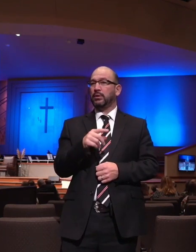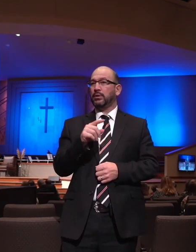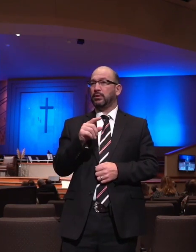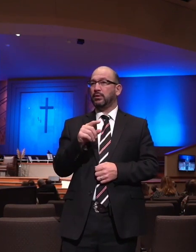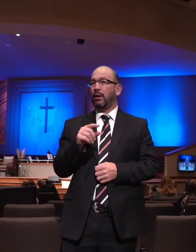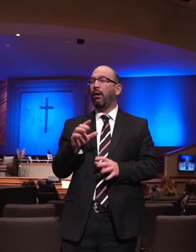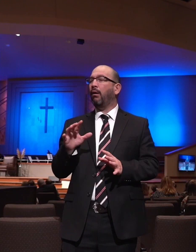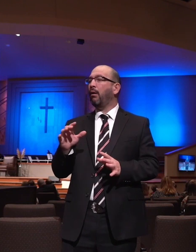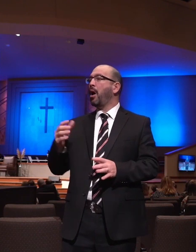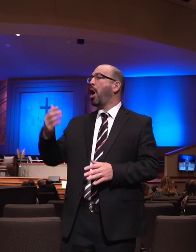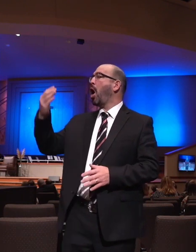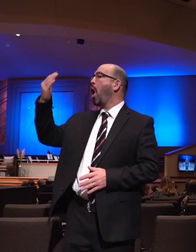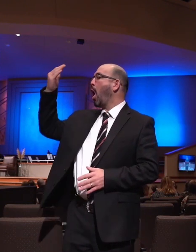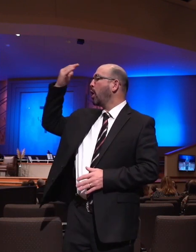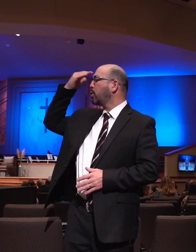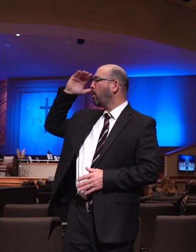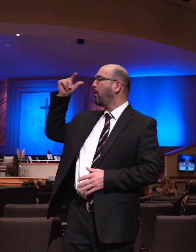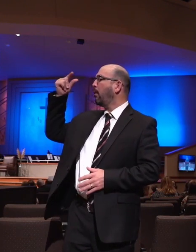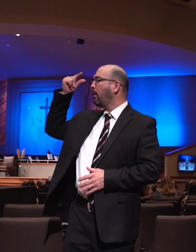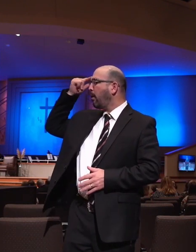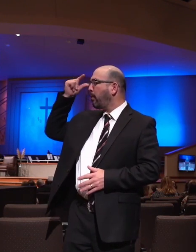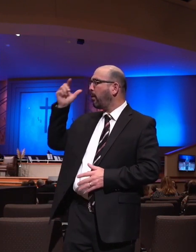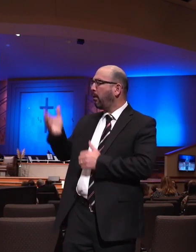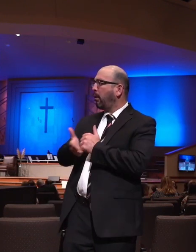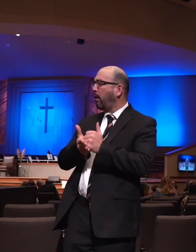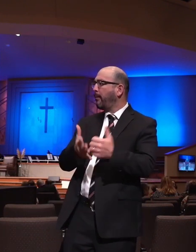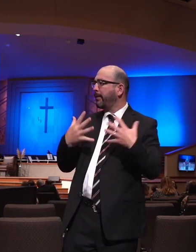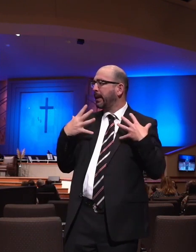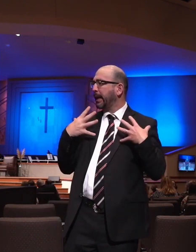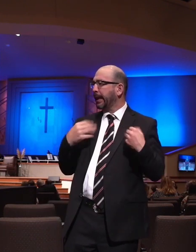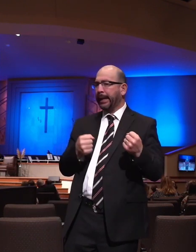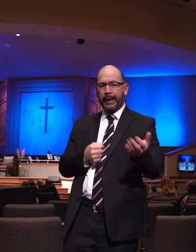government leaders of that time yeah well I think we know they answered